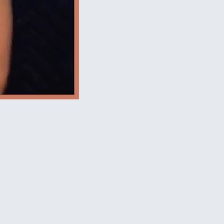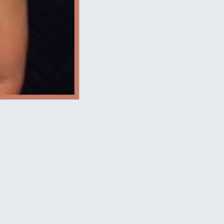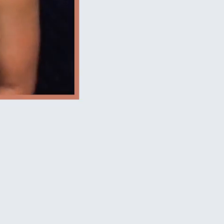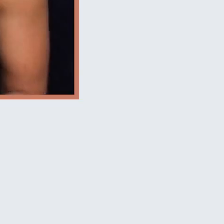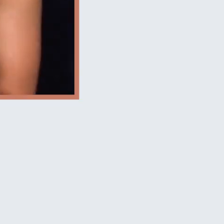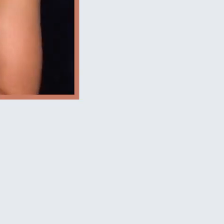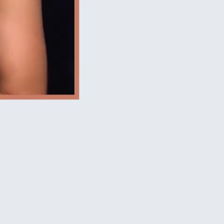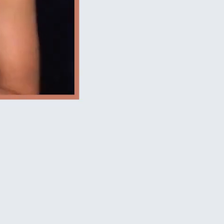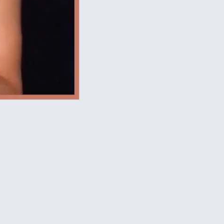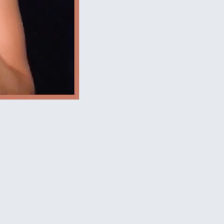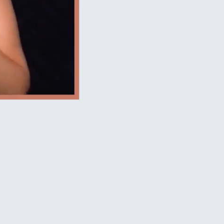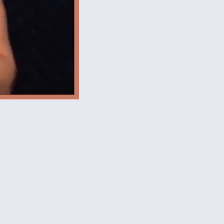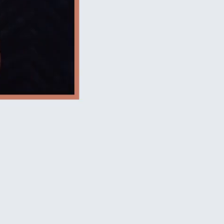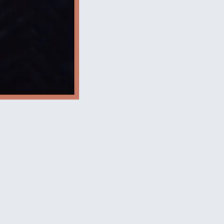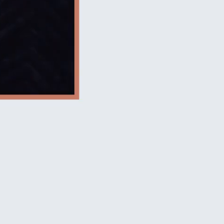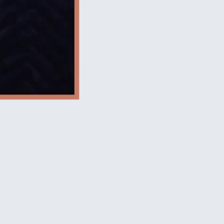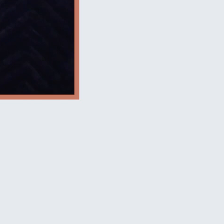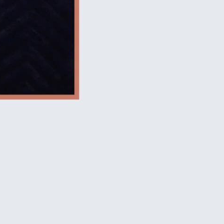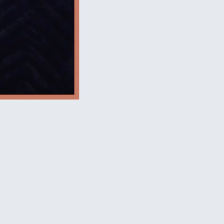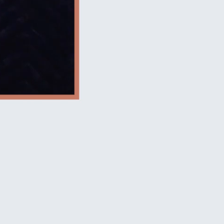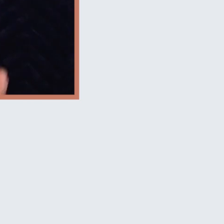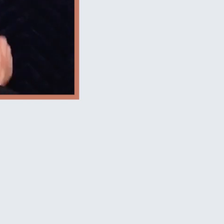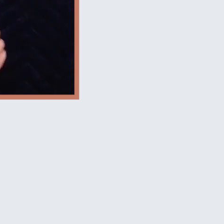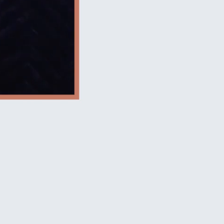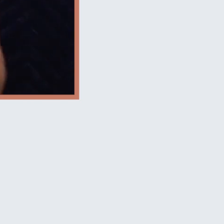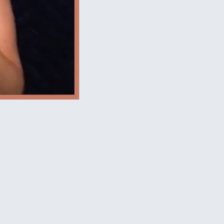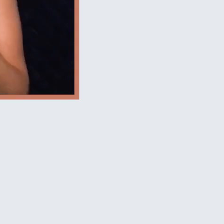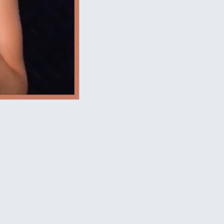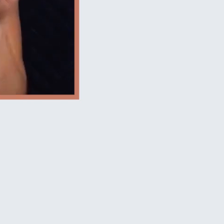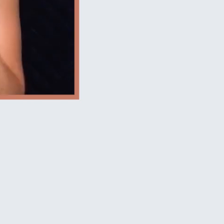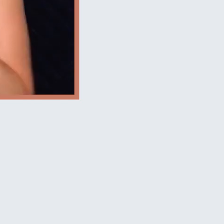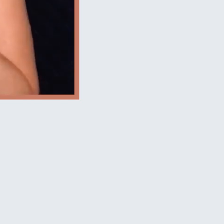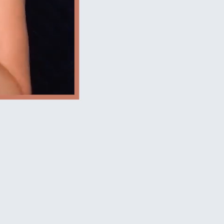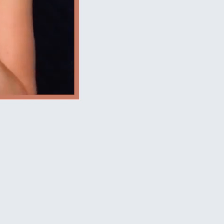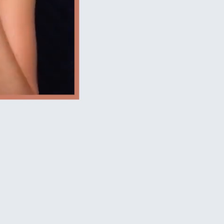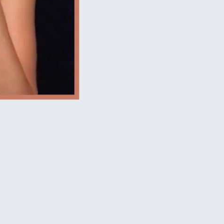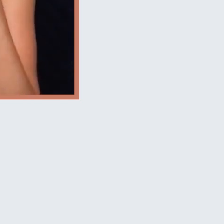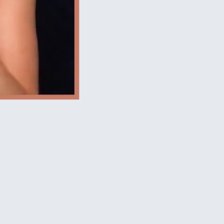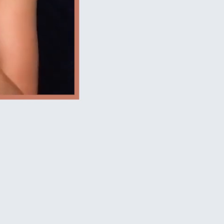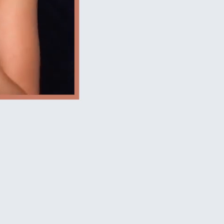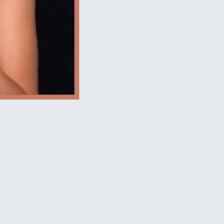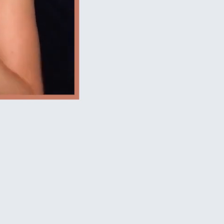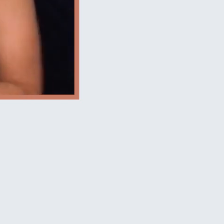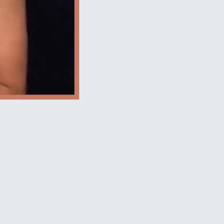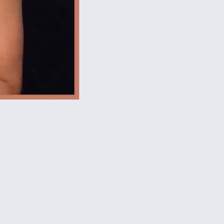Man, I love hearing your story, that's amazing. My dad is very much similar with you. When my dad became an actor,